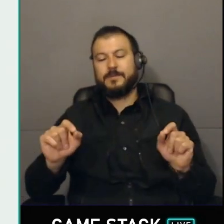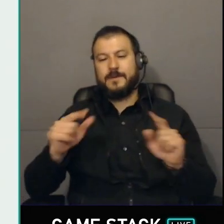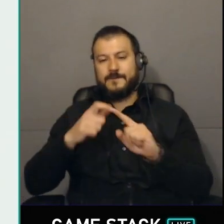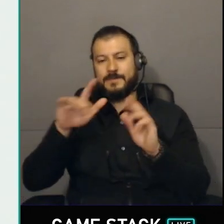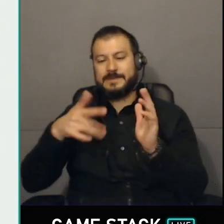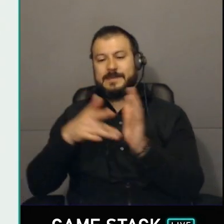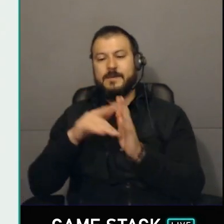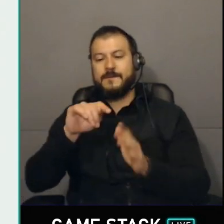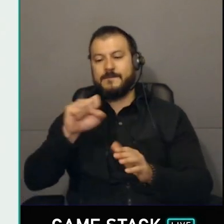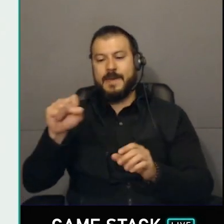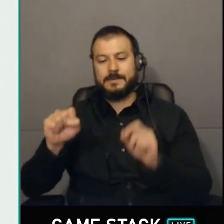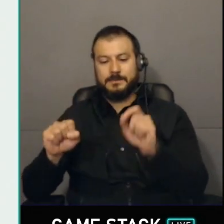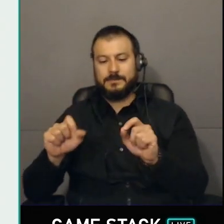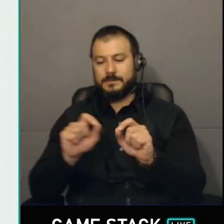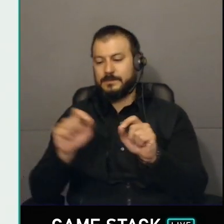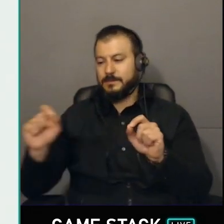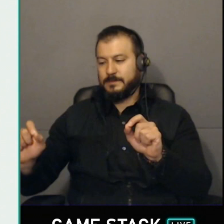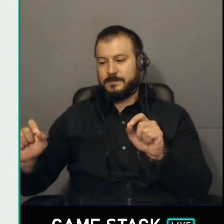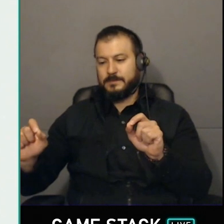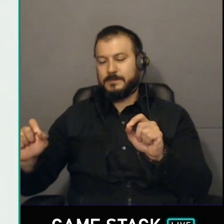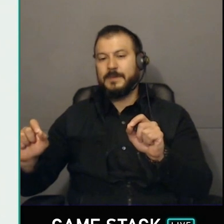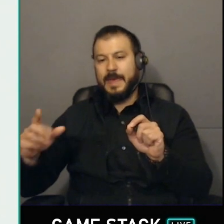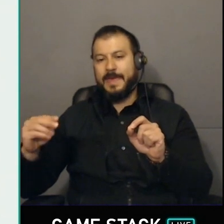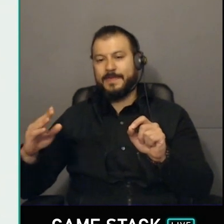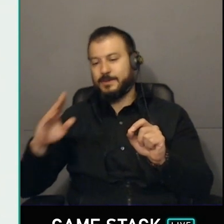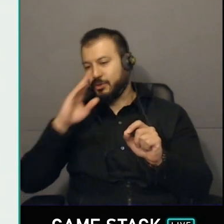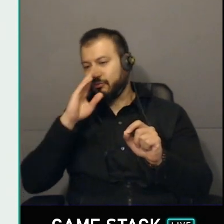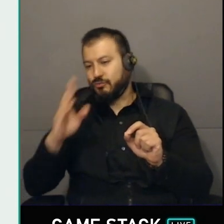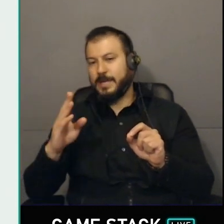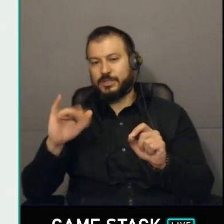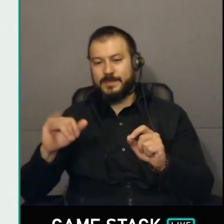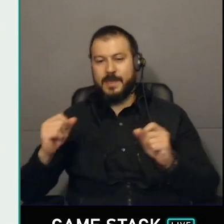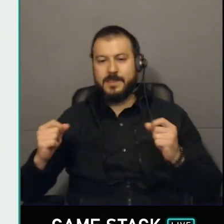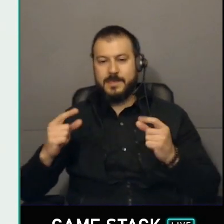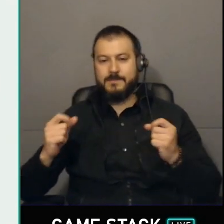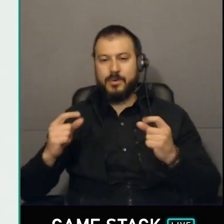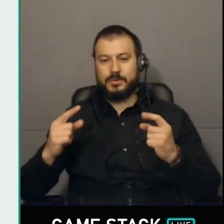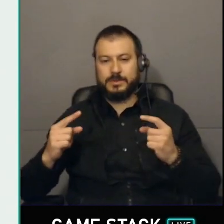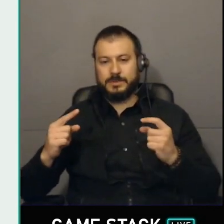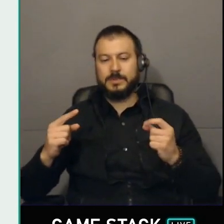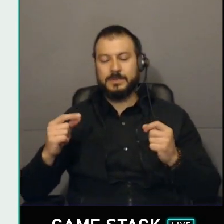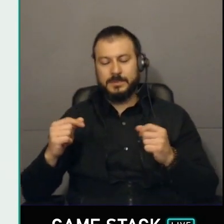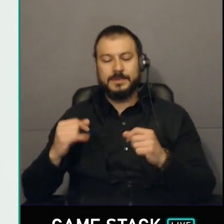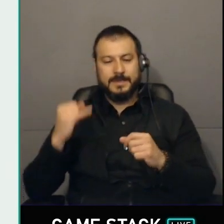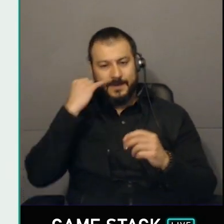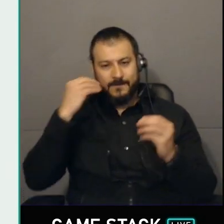and also the direction of that impulse. The more in line with the arm, as it's called,